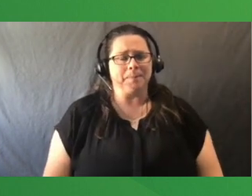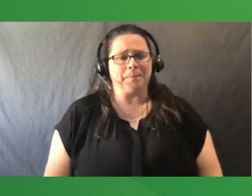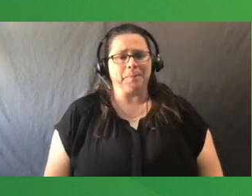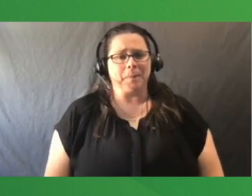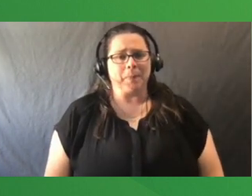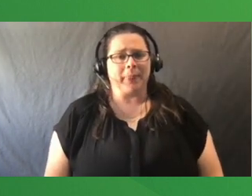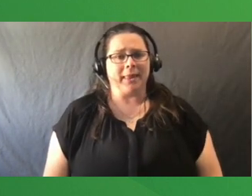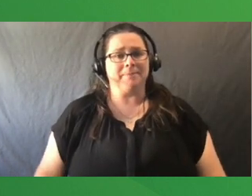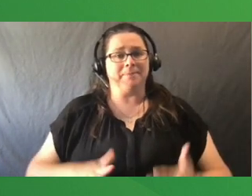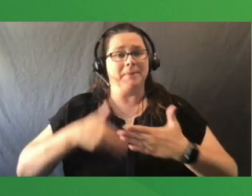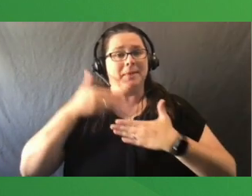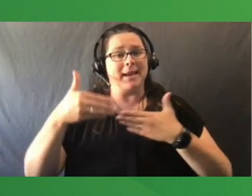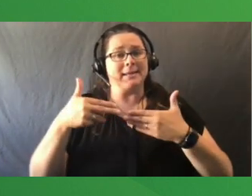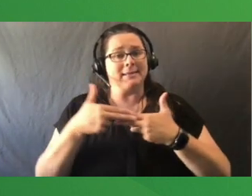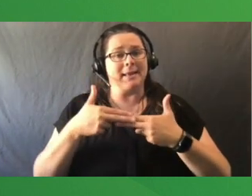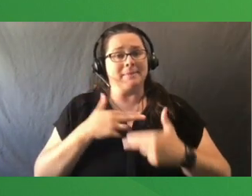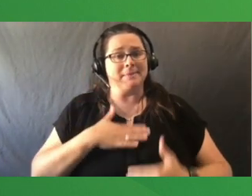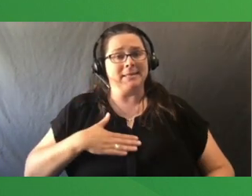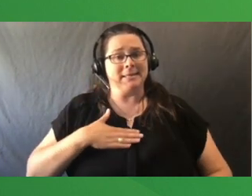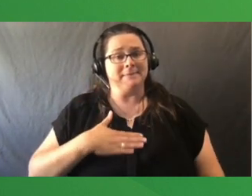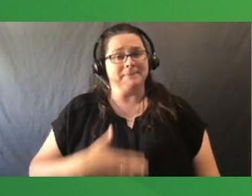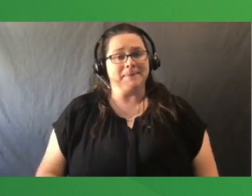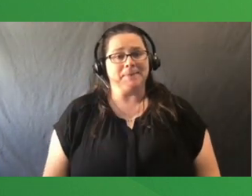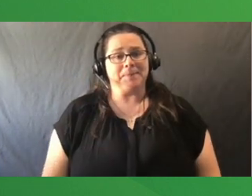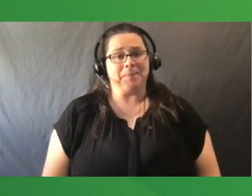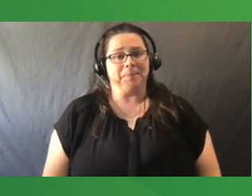Next slide, please.